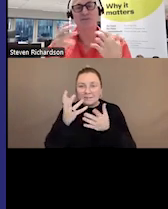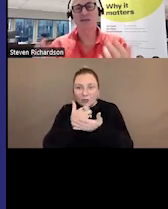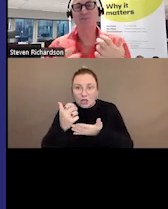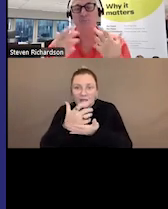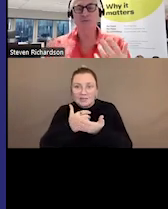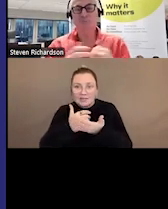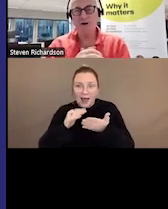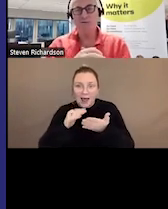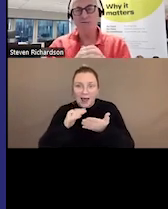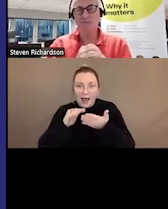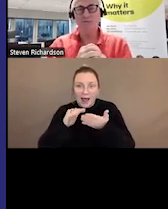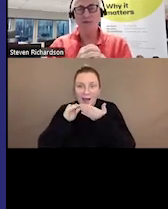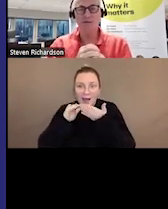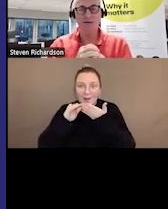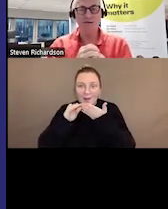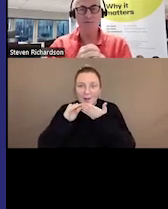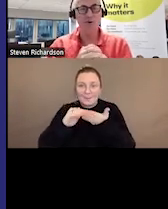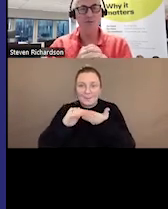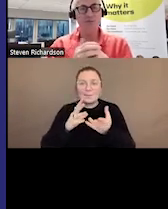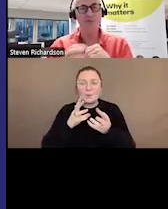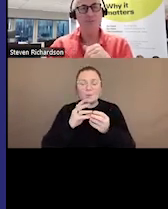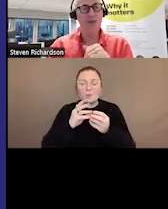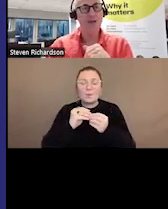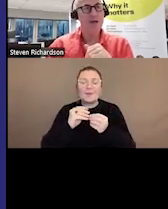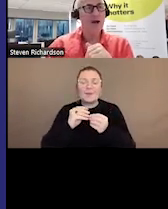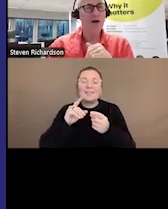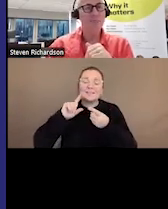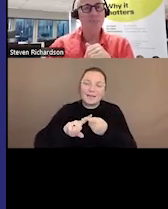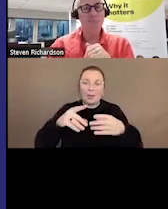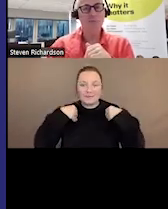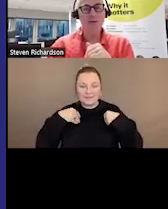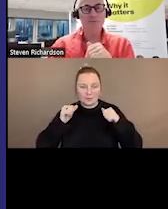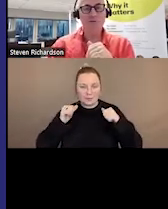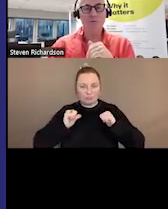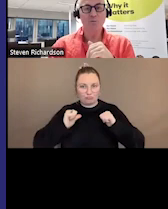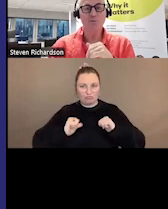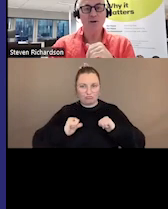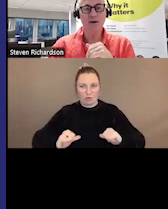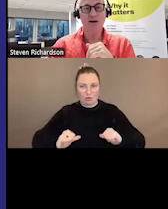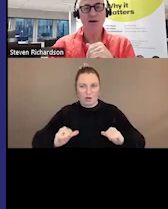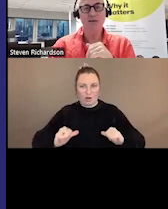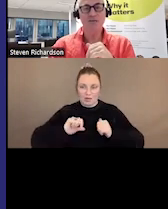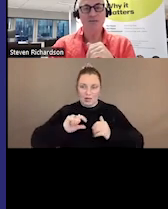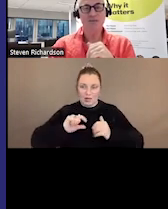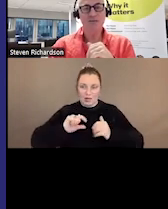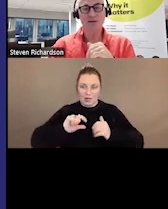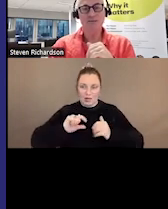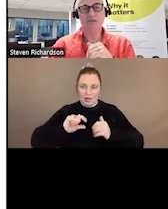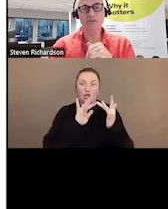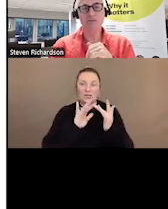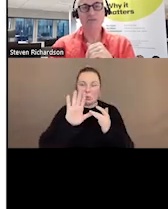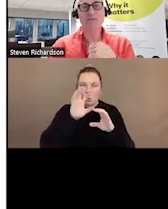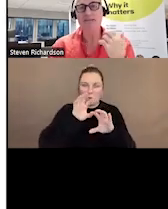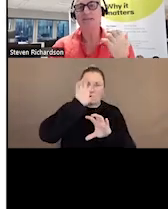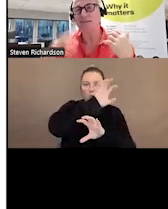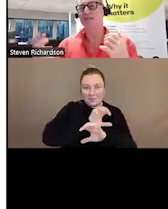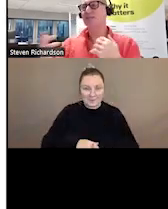sustainable business practices down the road. We playfully called this series the 10 Ds of